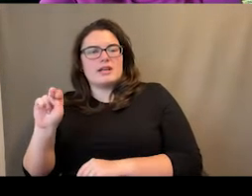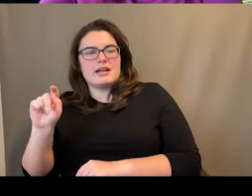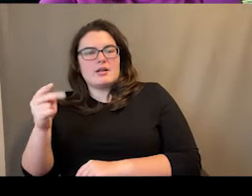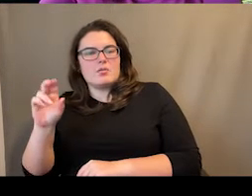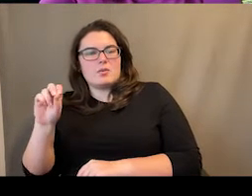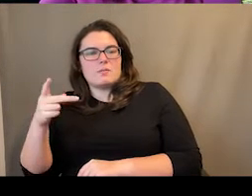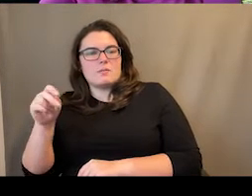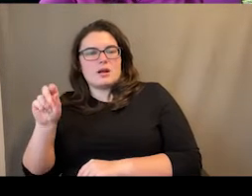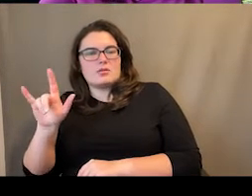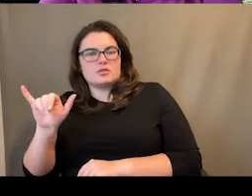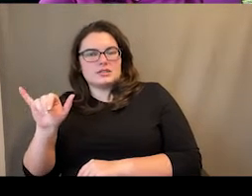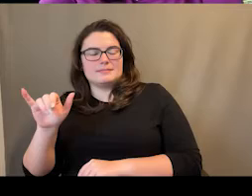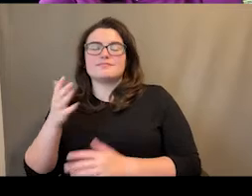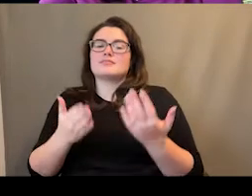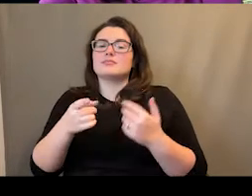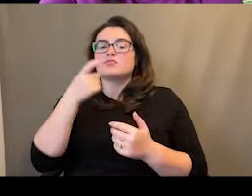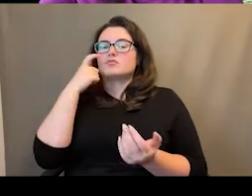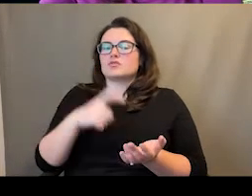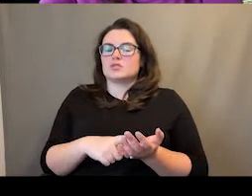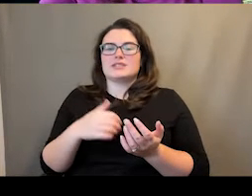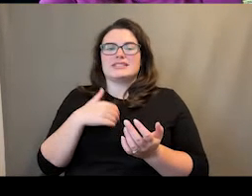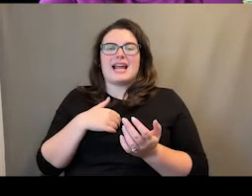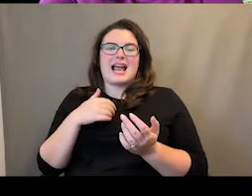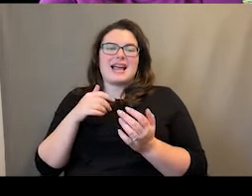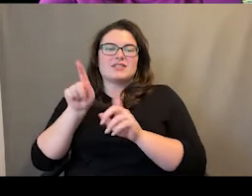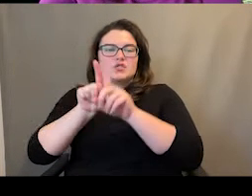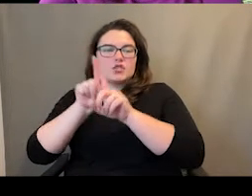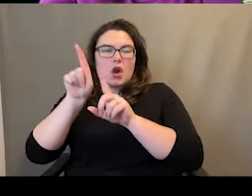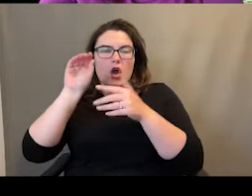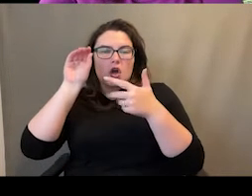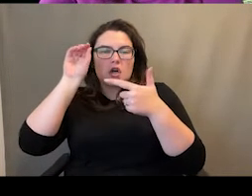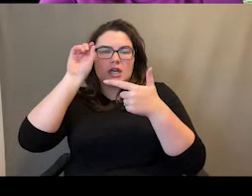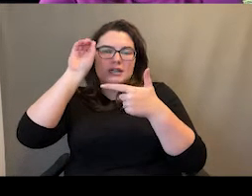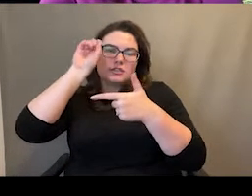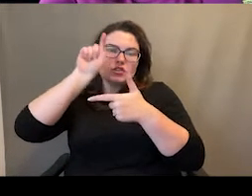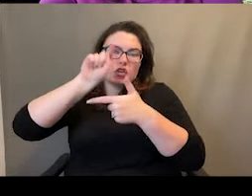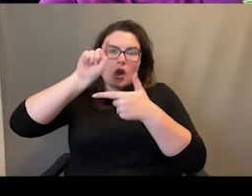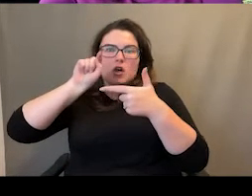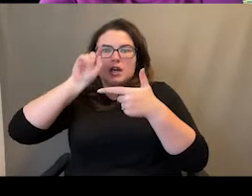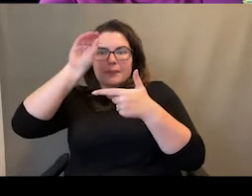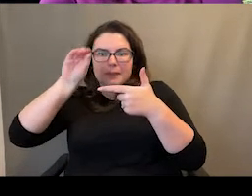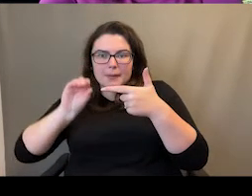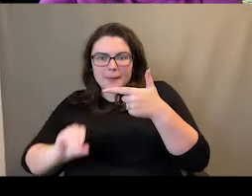You may notice that there is an Asterix by certain programs. These are programs that support what's considered